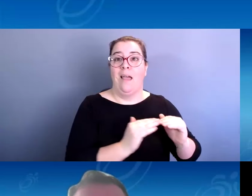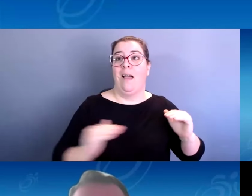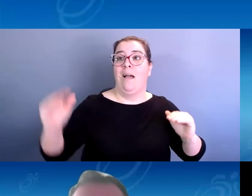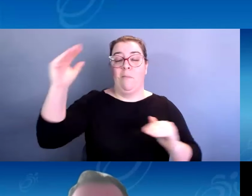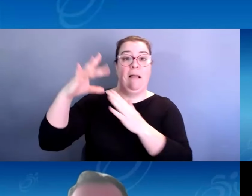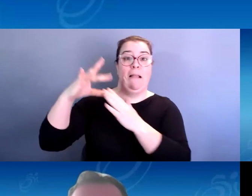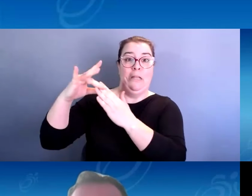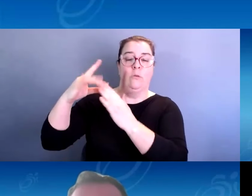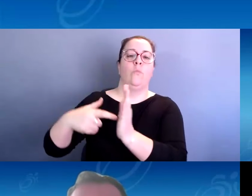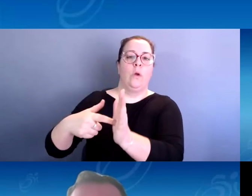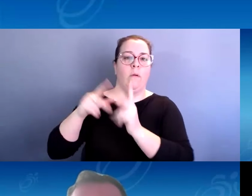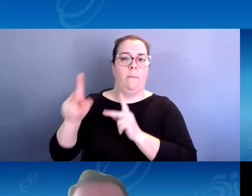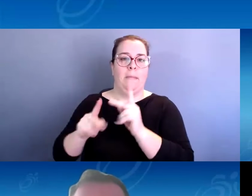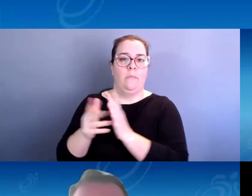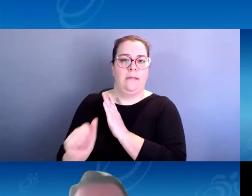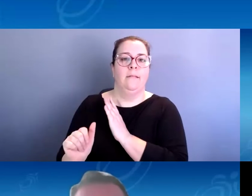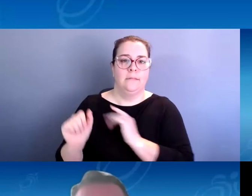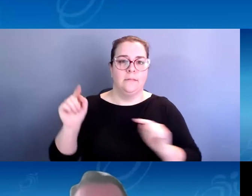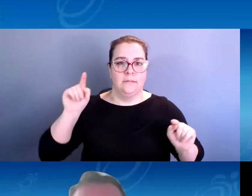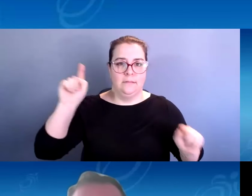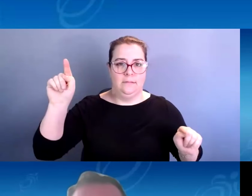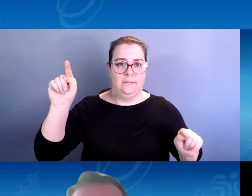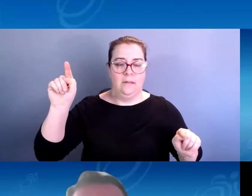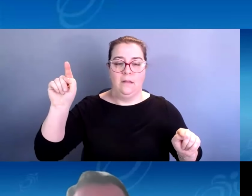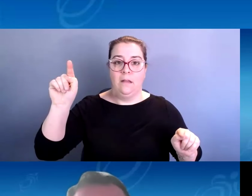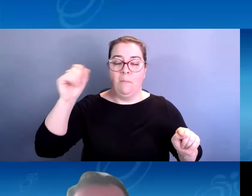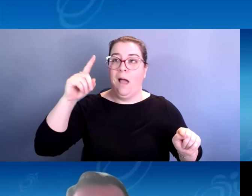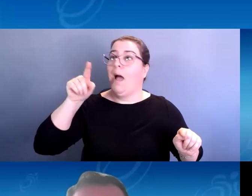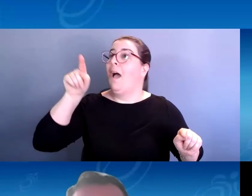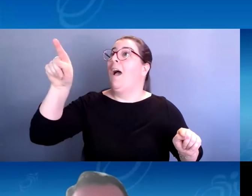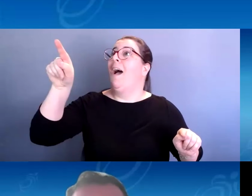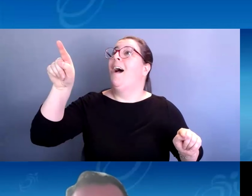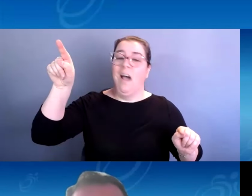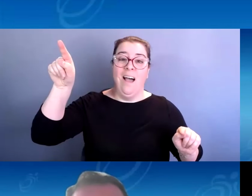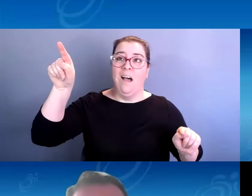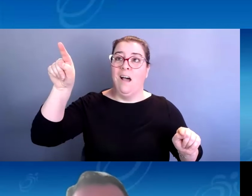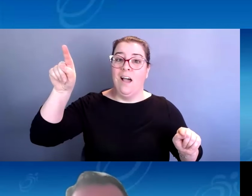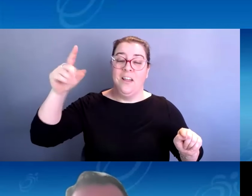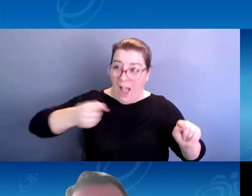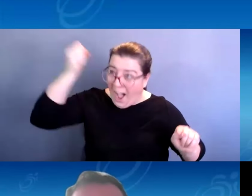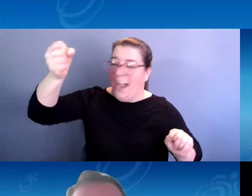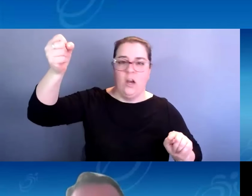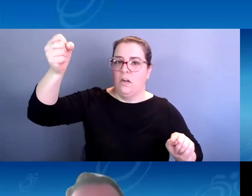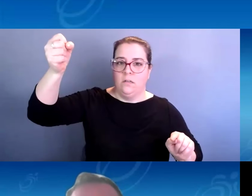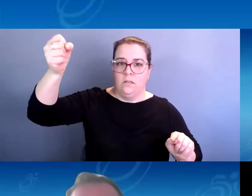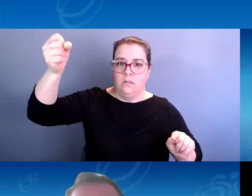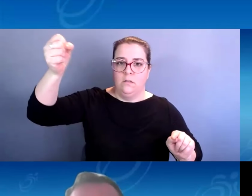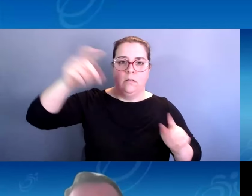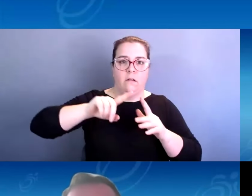Right. And but the thing is, you can't be a leader without having gone through the technical stuff to start with. Right?